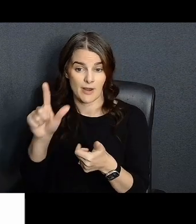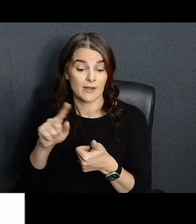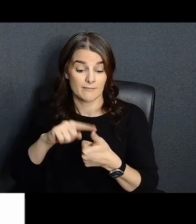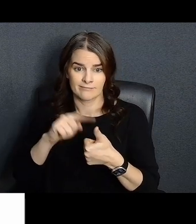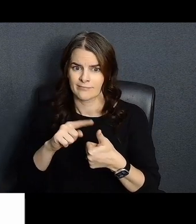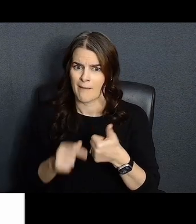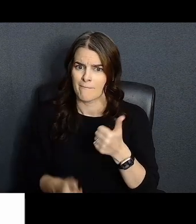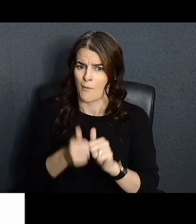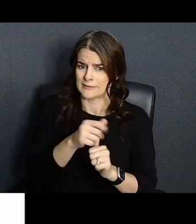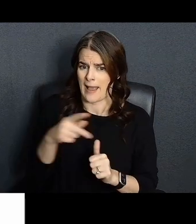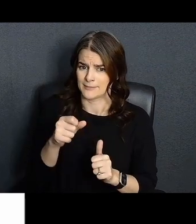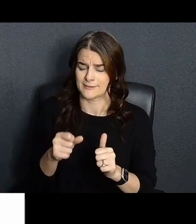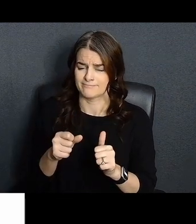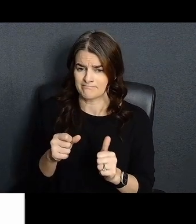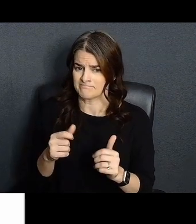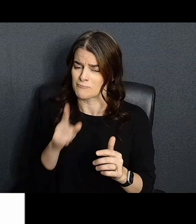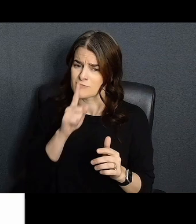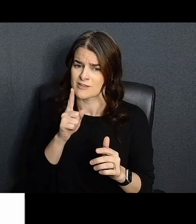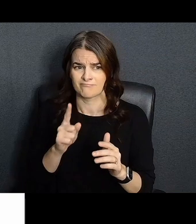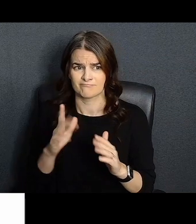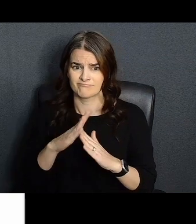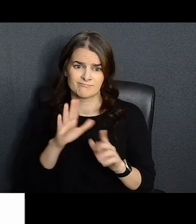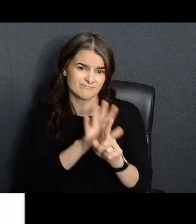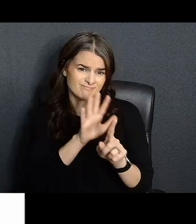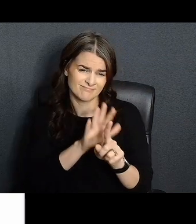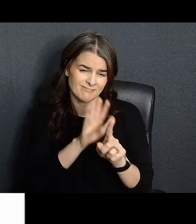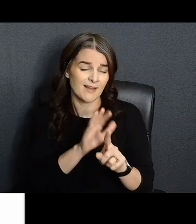are some of the most popular. Not just that folks borrow from the lending library,